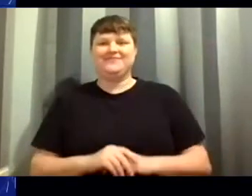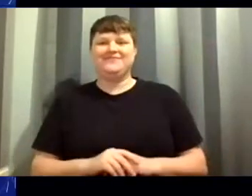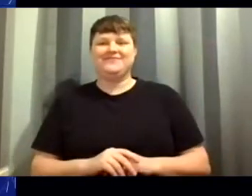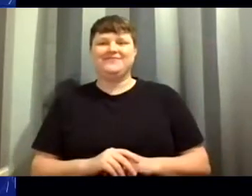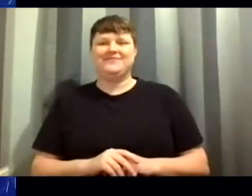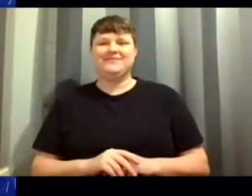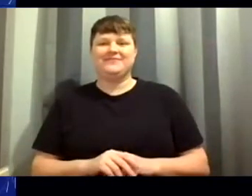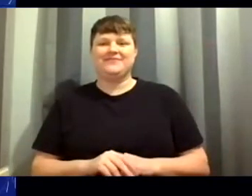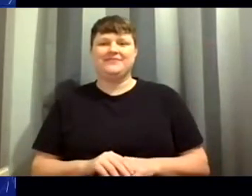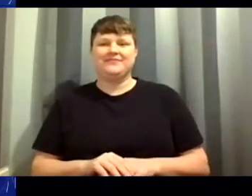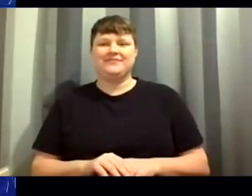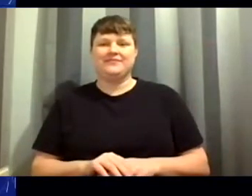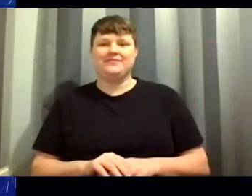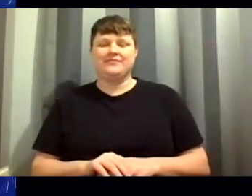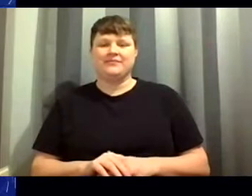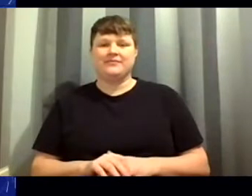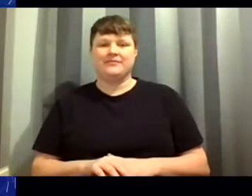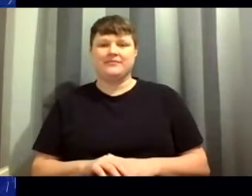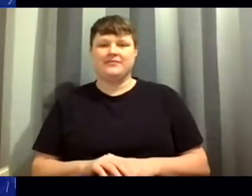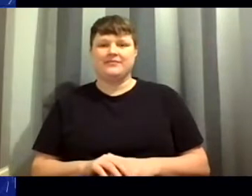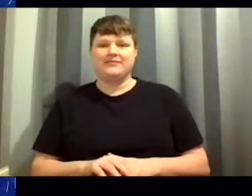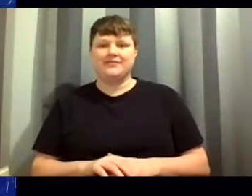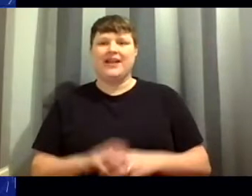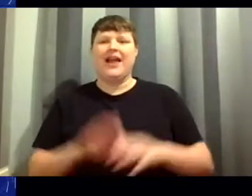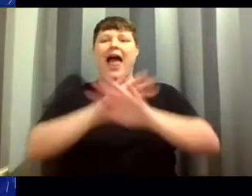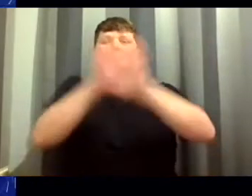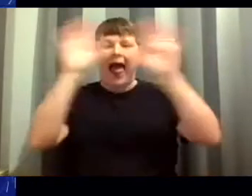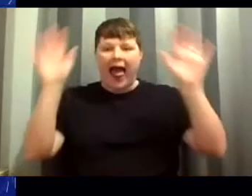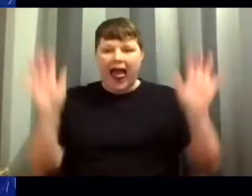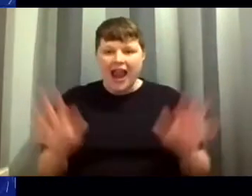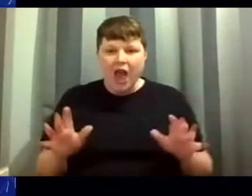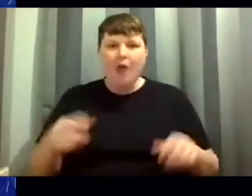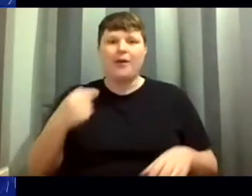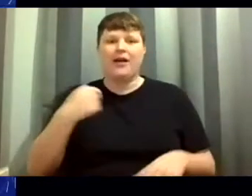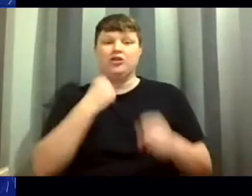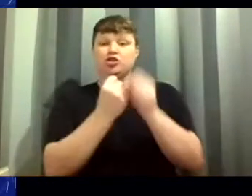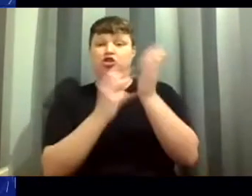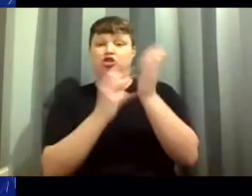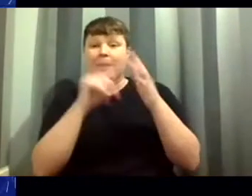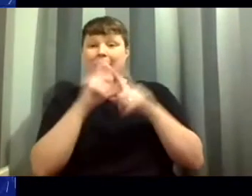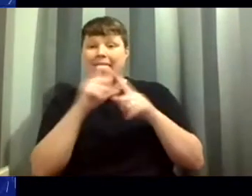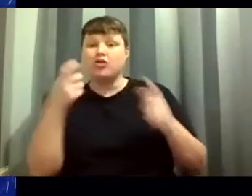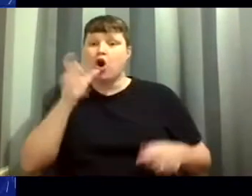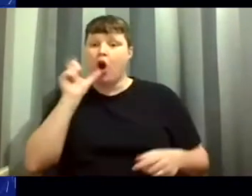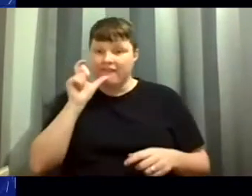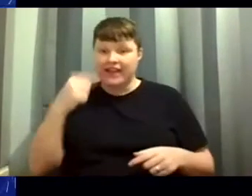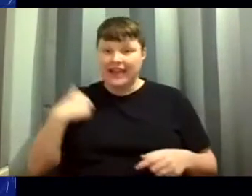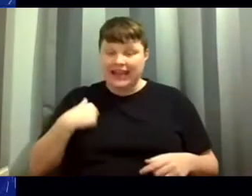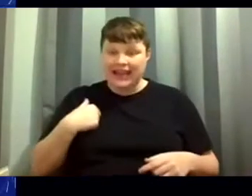So, hello everyone it's GMED coffee - a bit of an unusual one today, in fact. I think this is going to